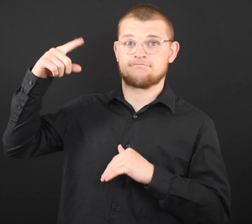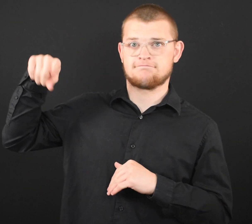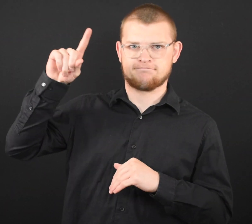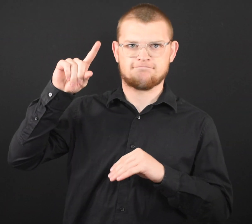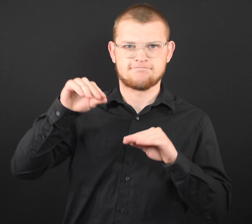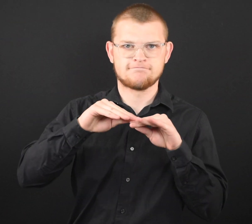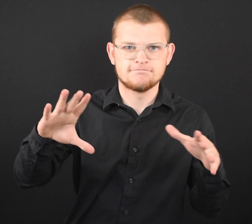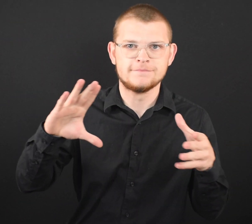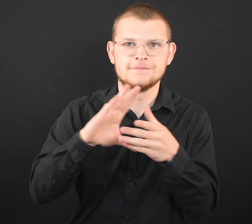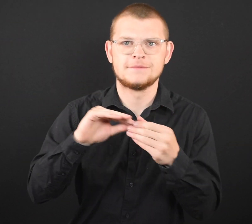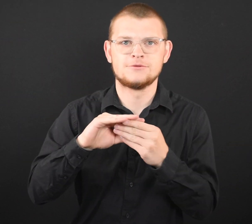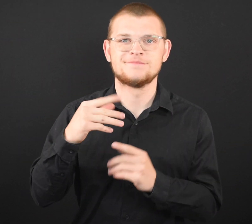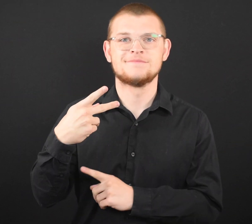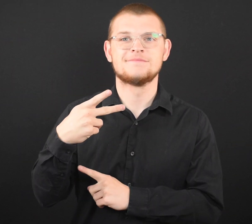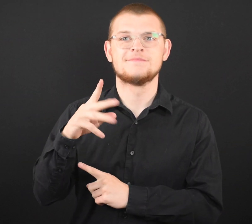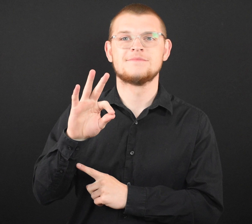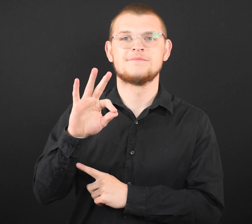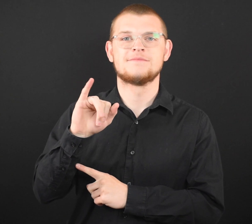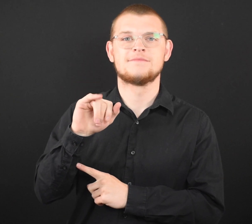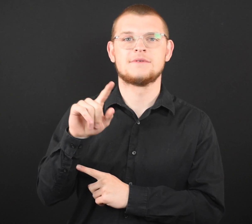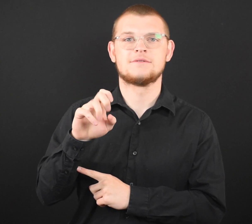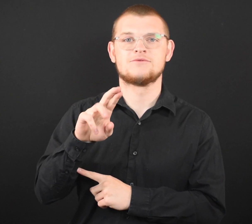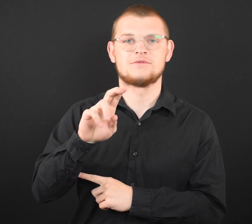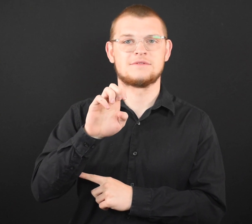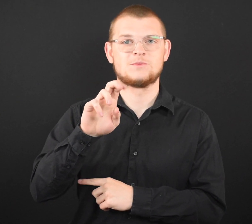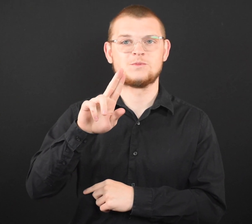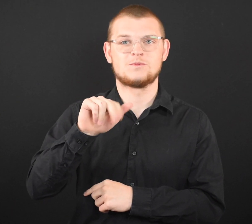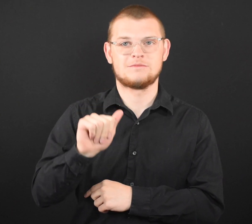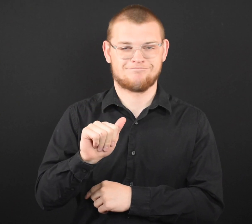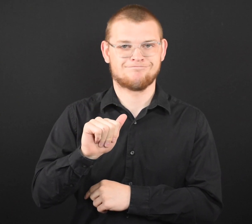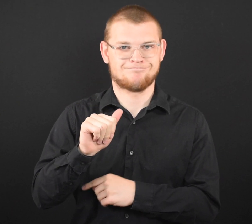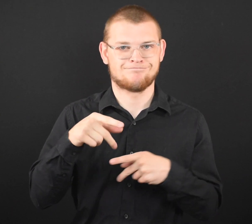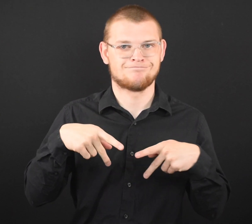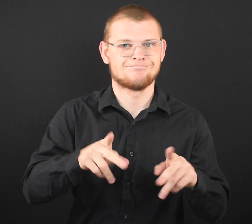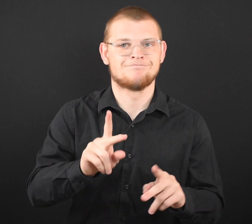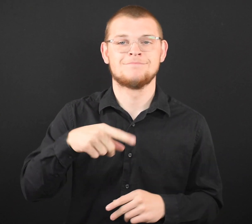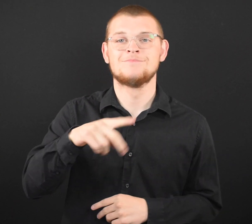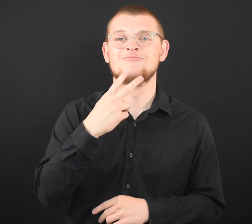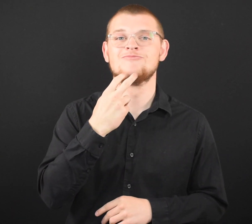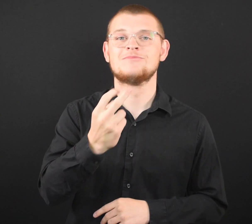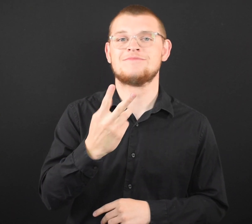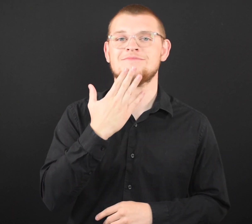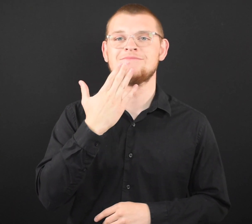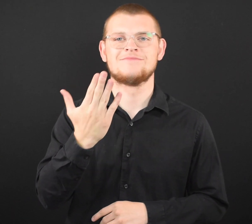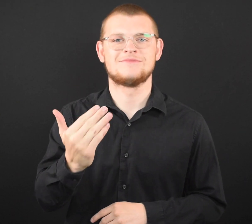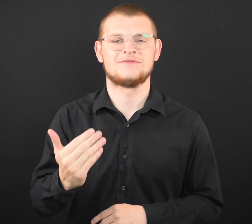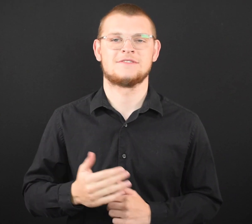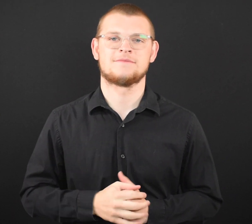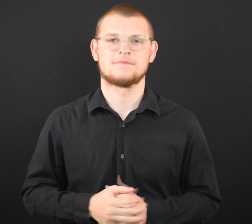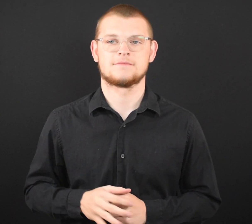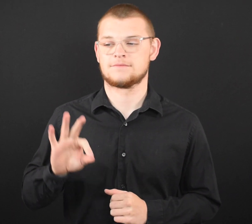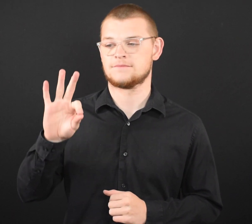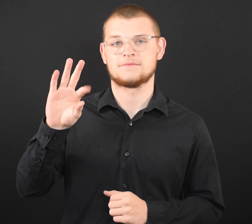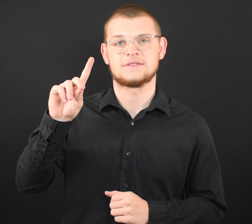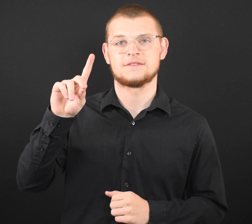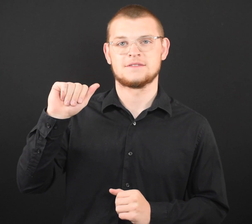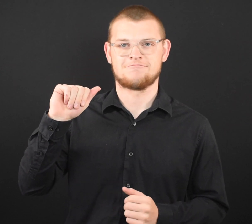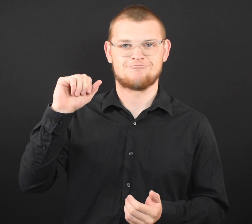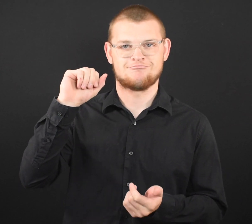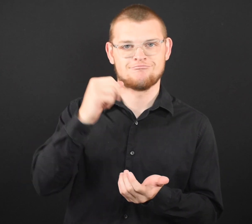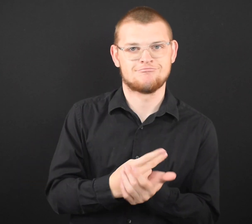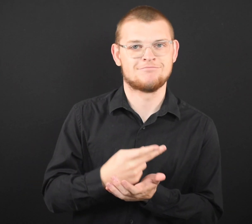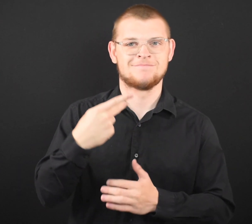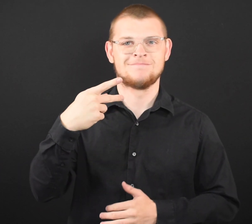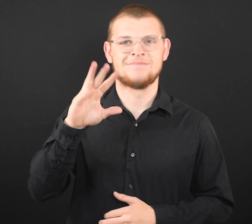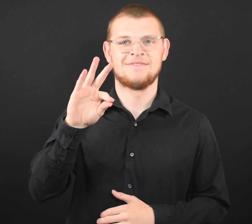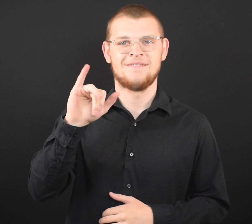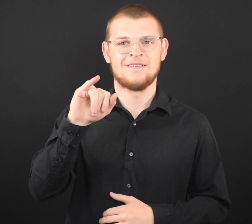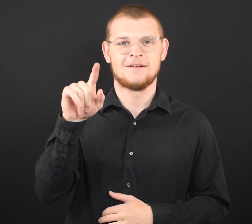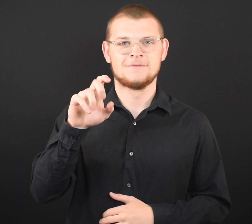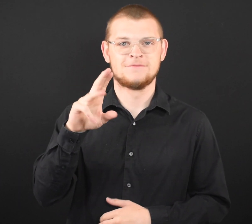High Level Messaging for Pfizer EUA Authorization for 12-15 Year Olds